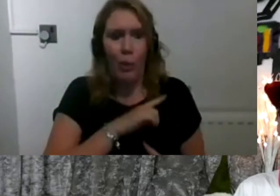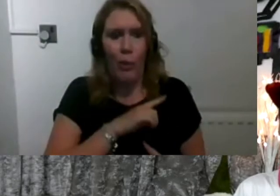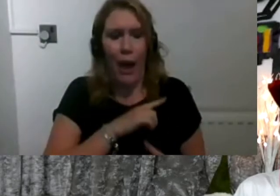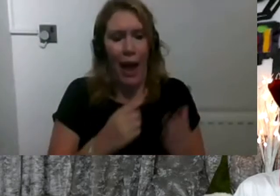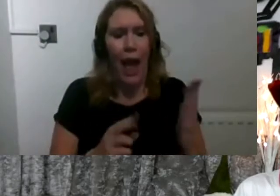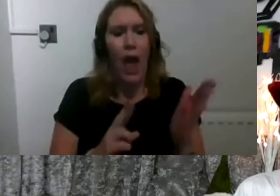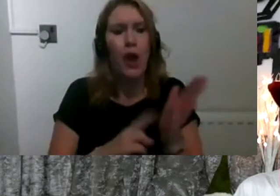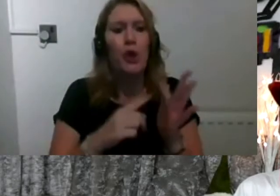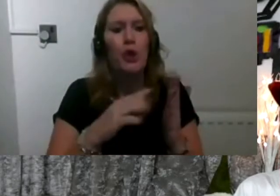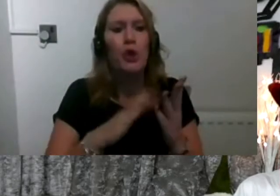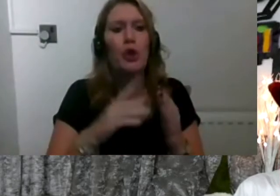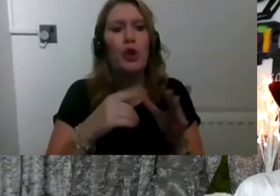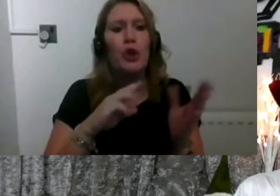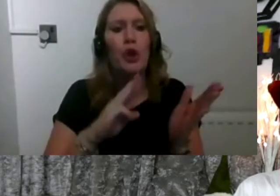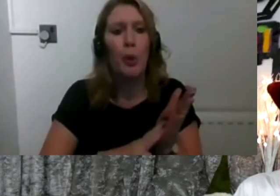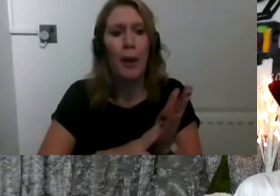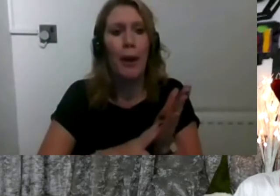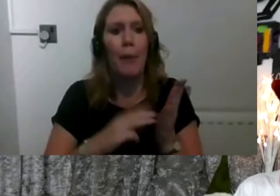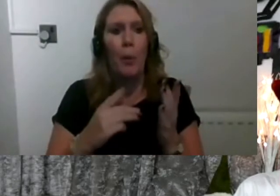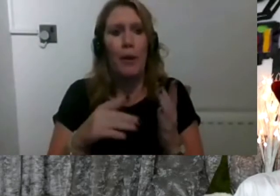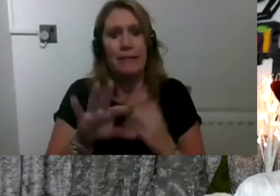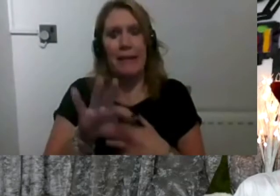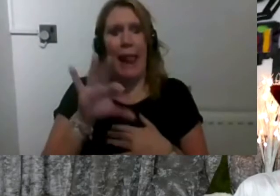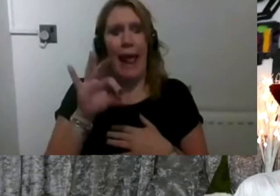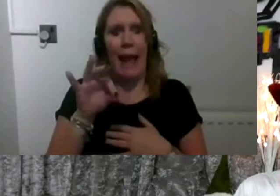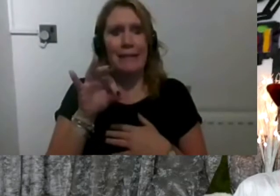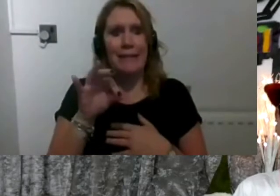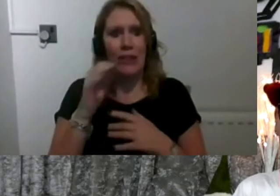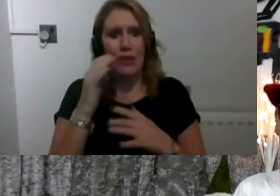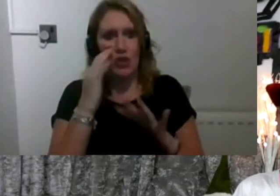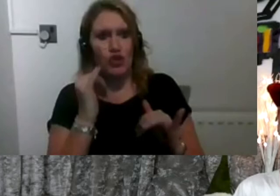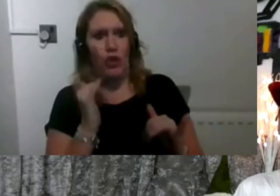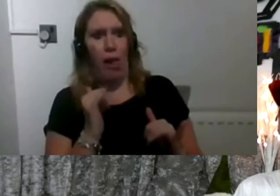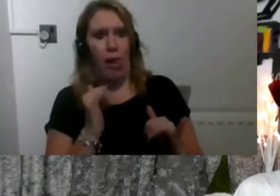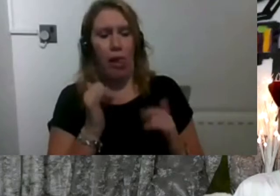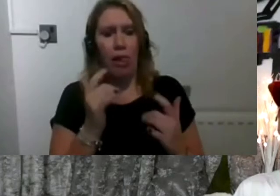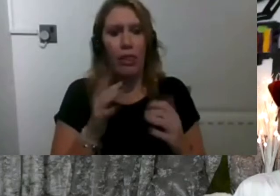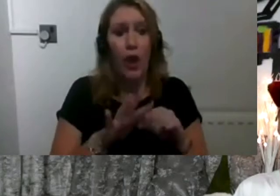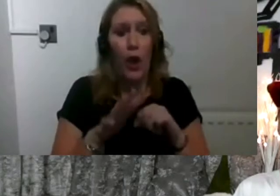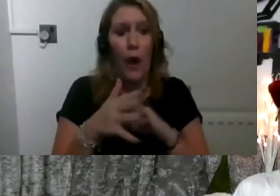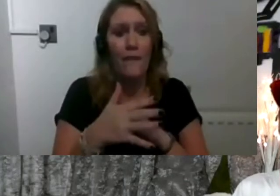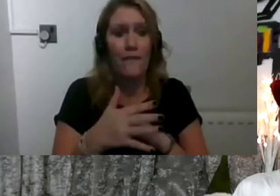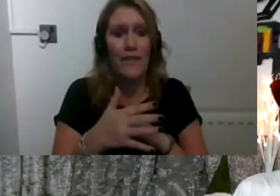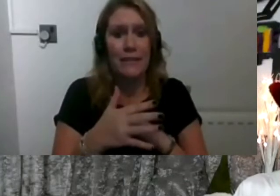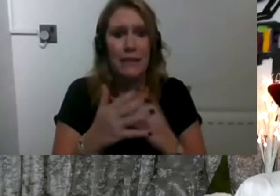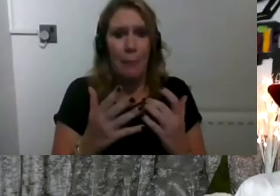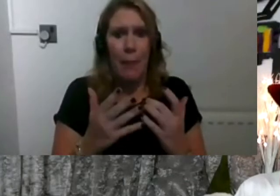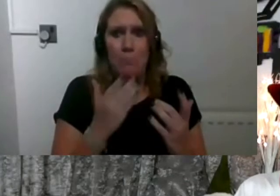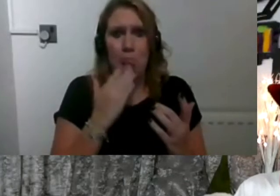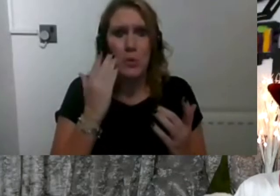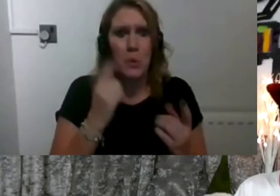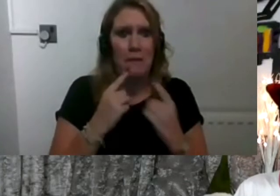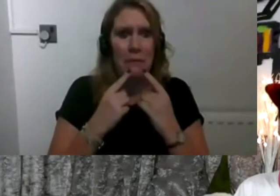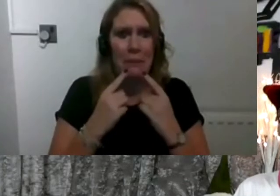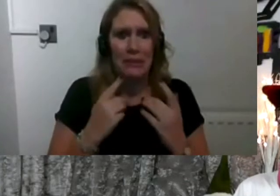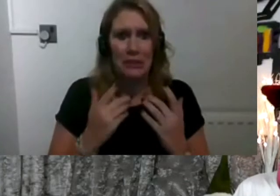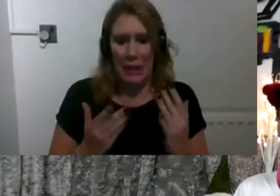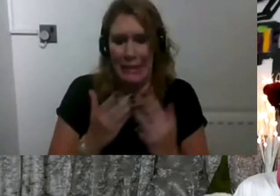trial the COVID-19 app, and yet there was no accessible information. So Sahera